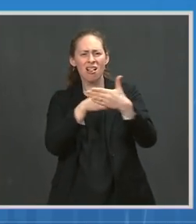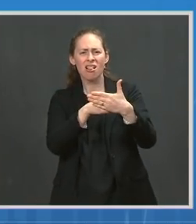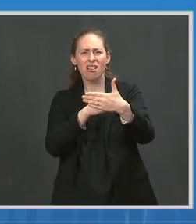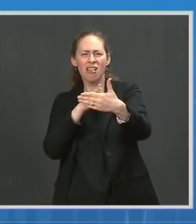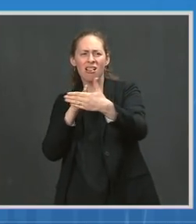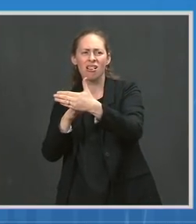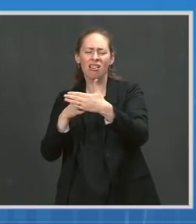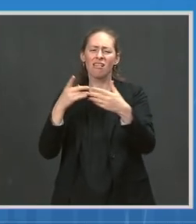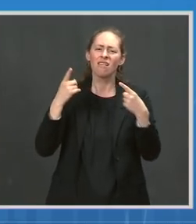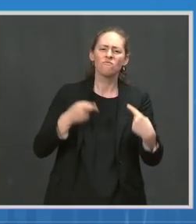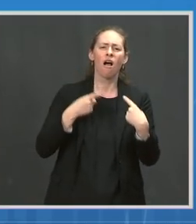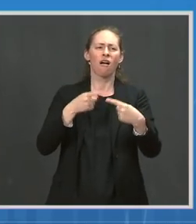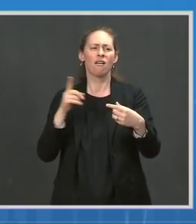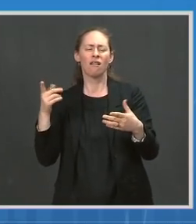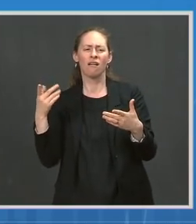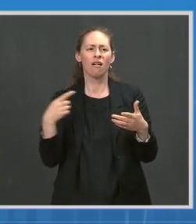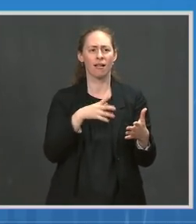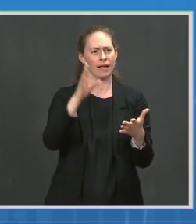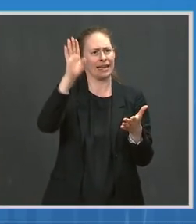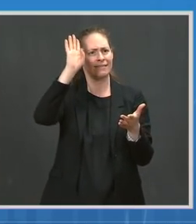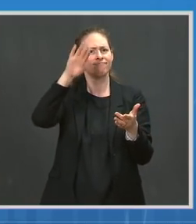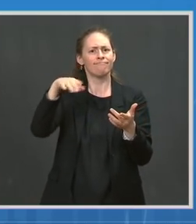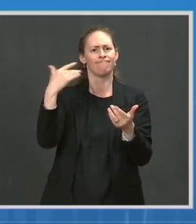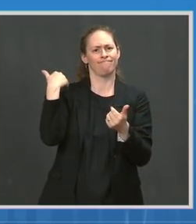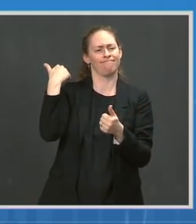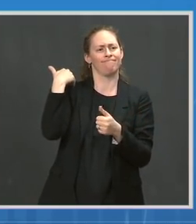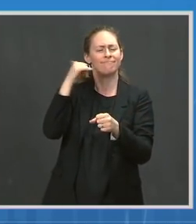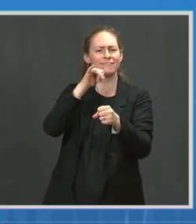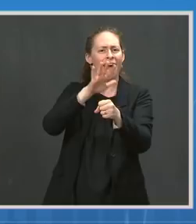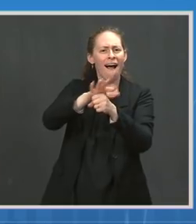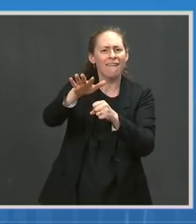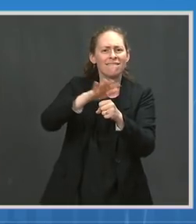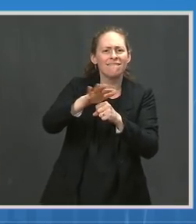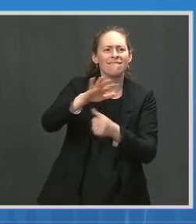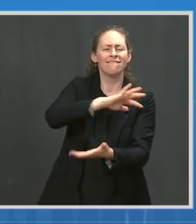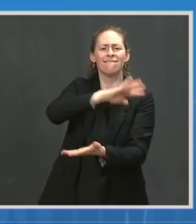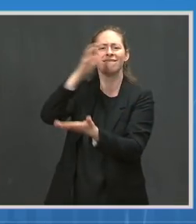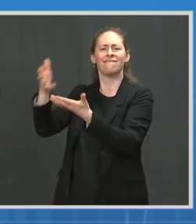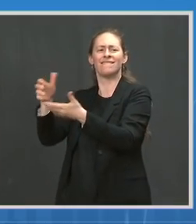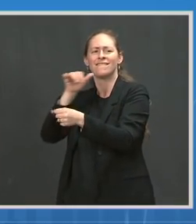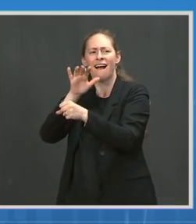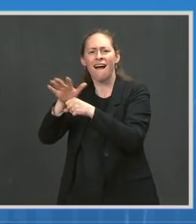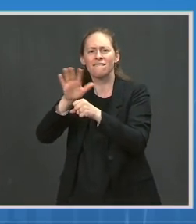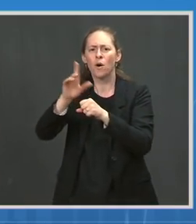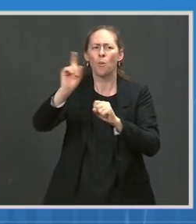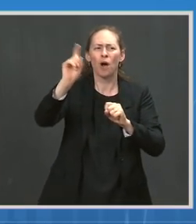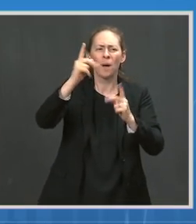The lack of supply, the shortage of locations, the confusing rules are all in the past.